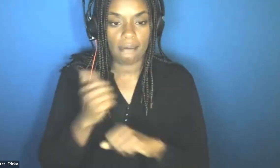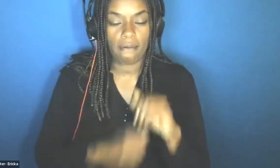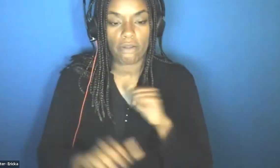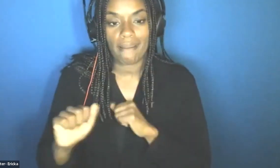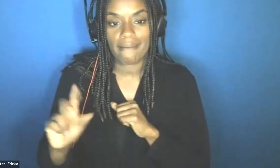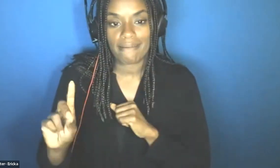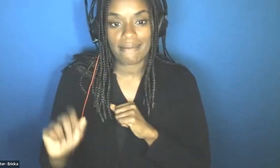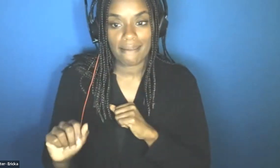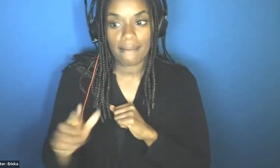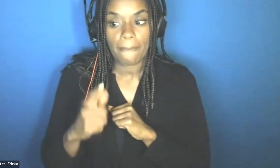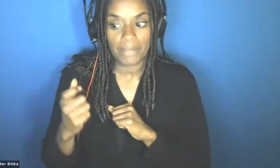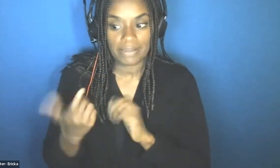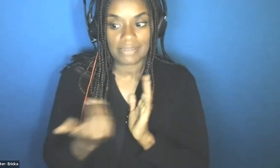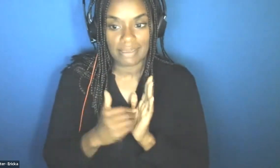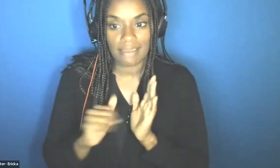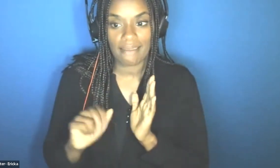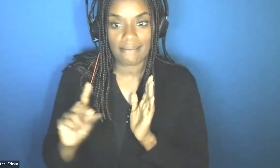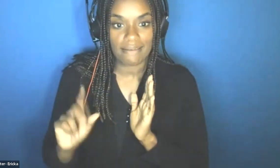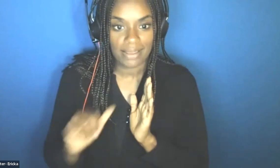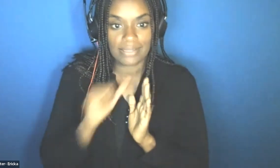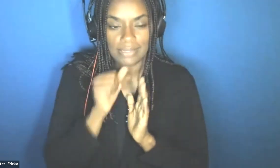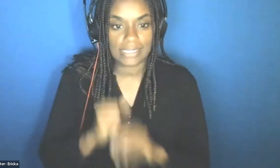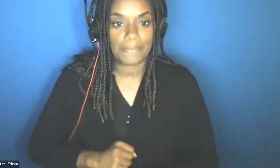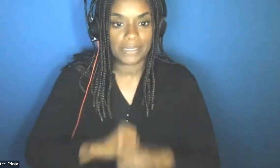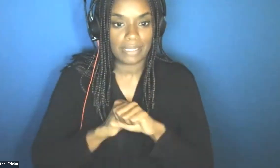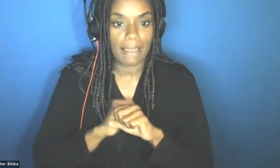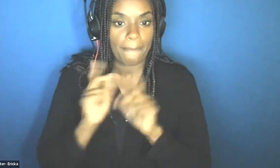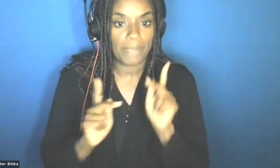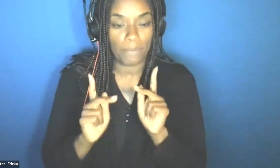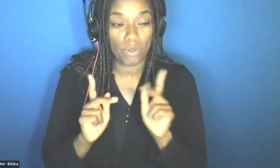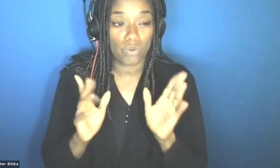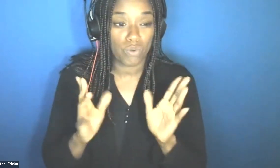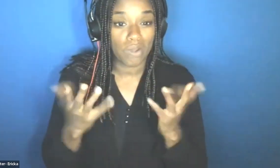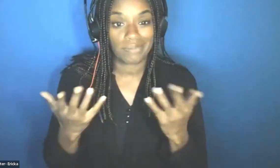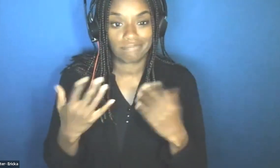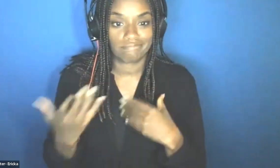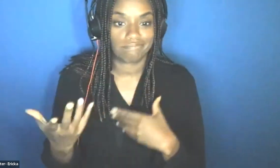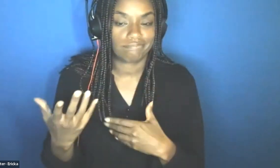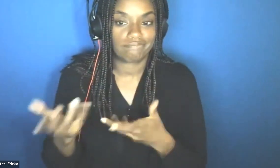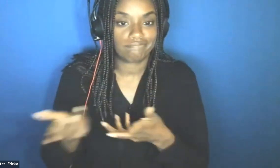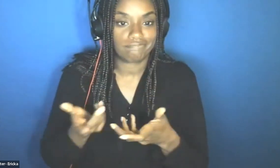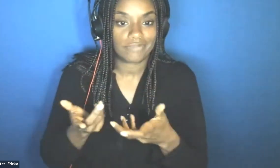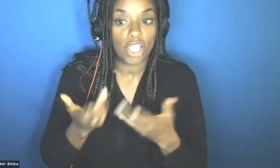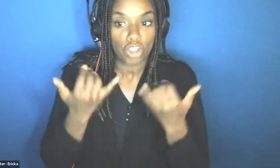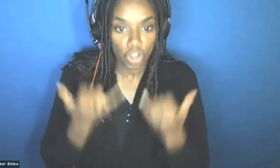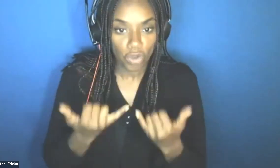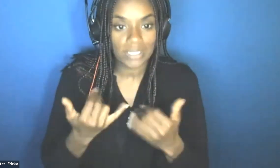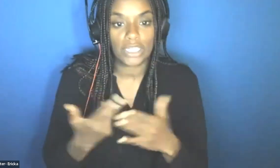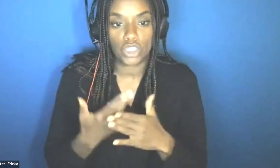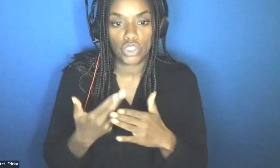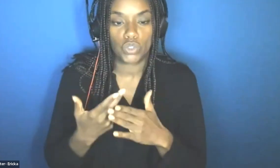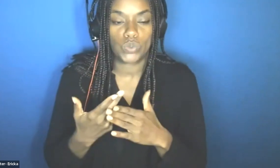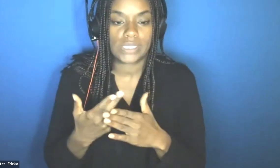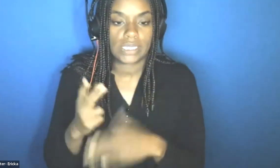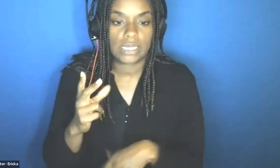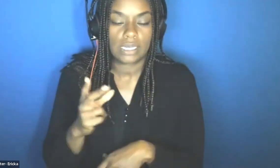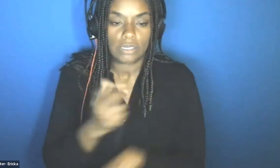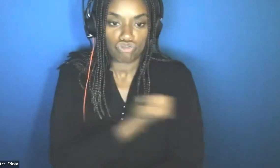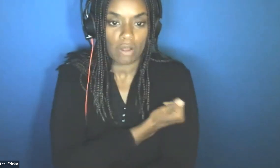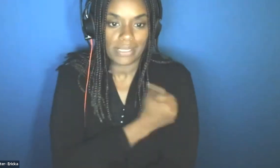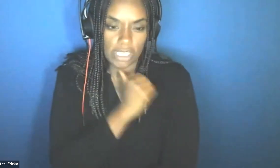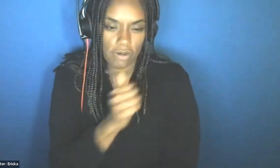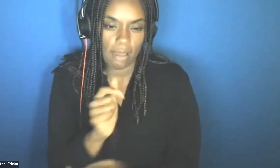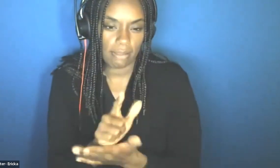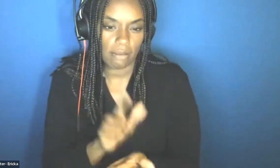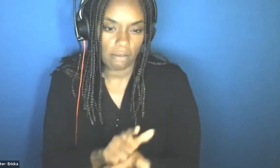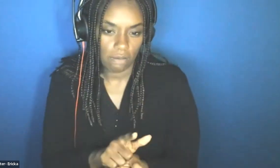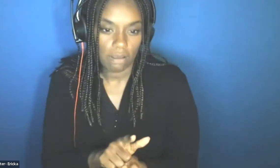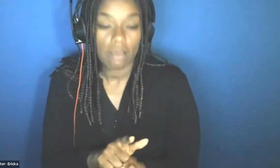No.